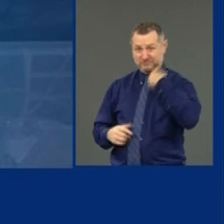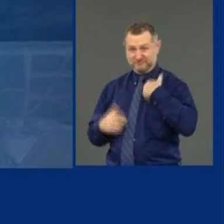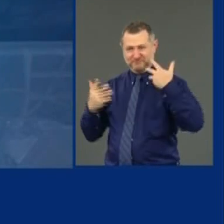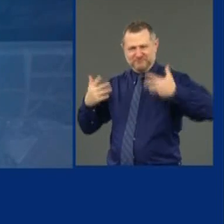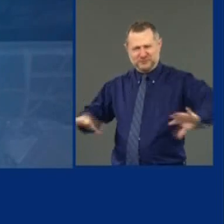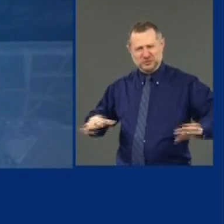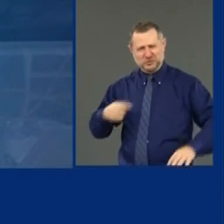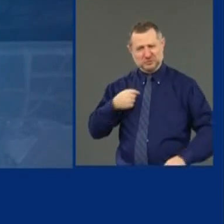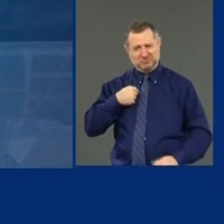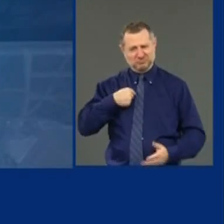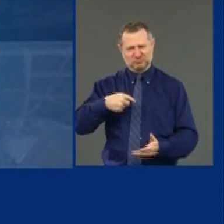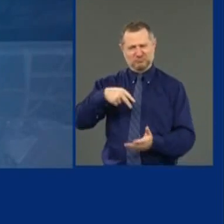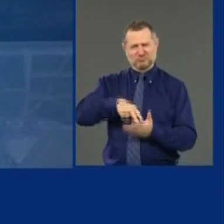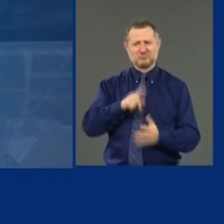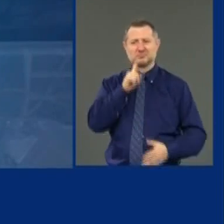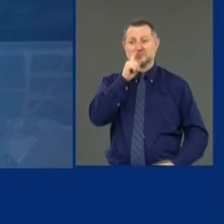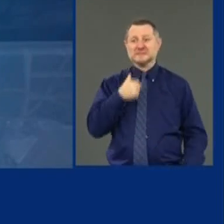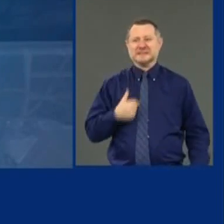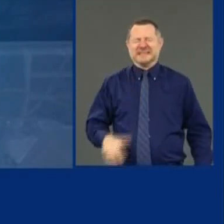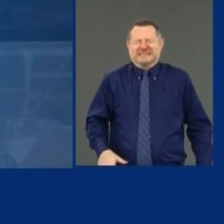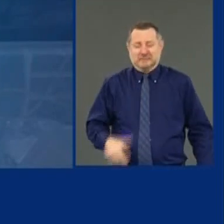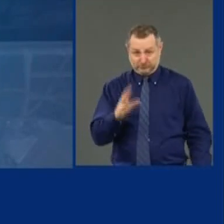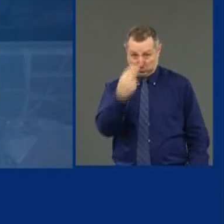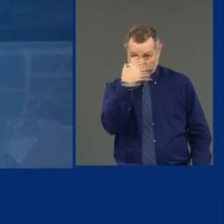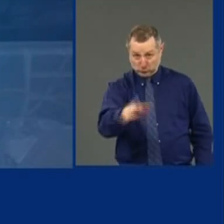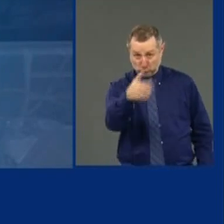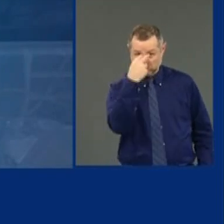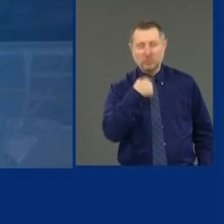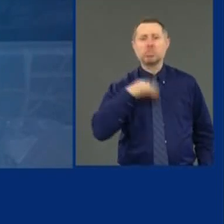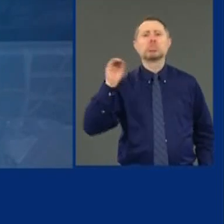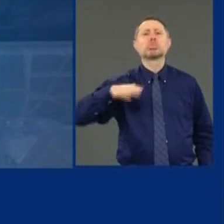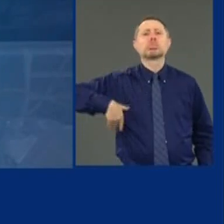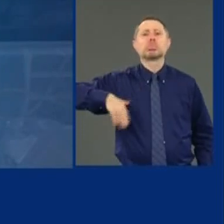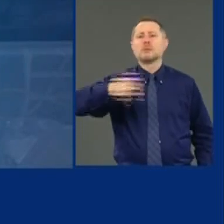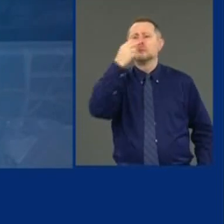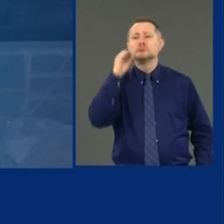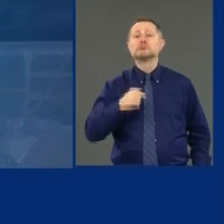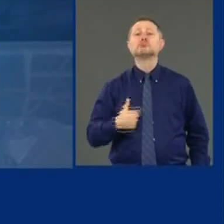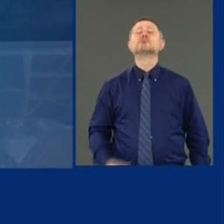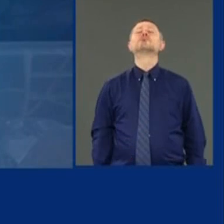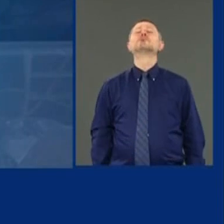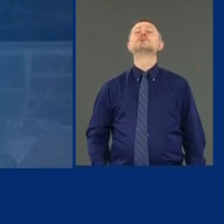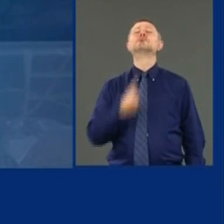I DID THE TEST ON LIVE TV. DIDN'T FLINCH. ITE JUST-- IT'S JUST A NASAL SWAB.